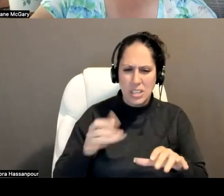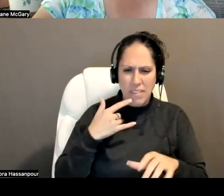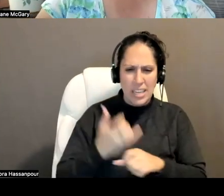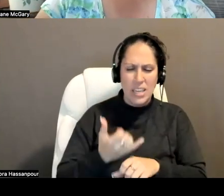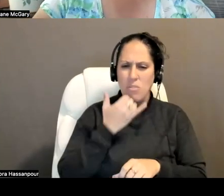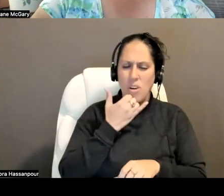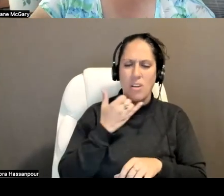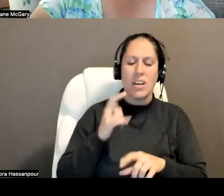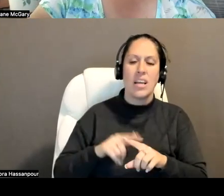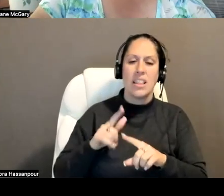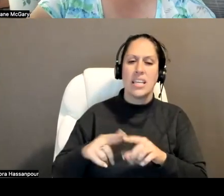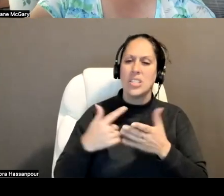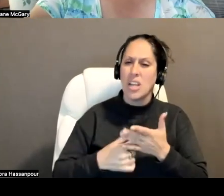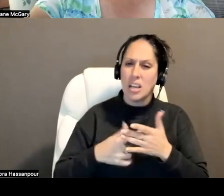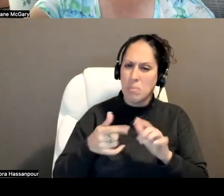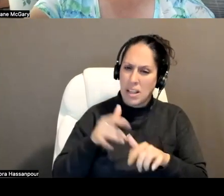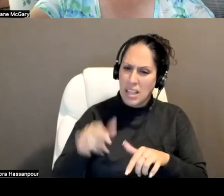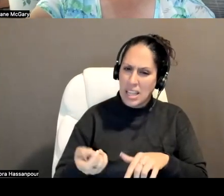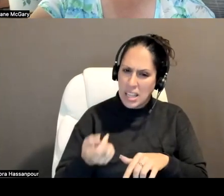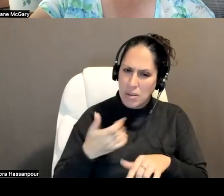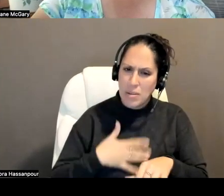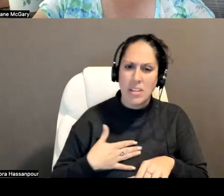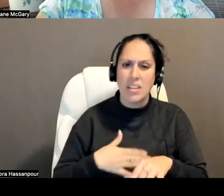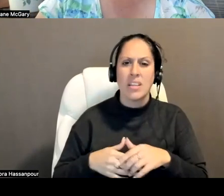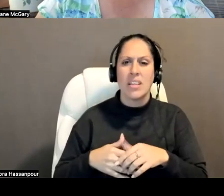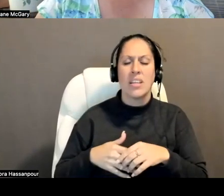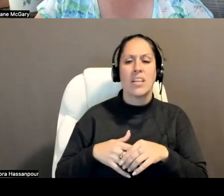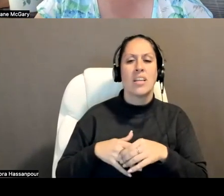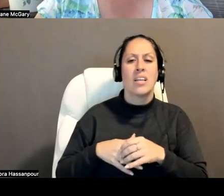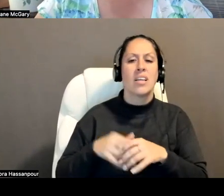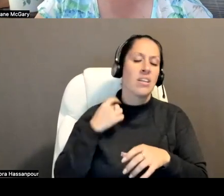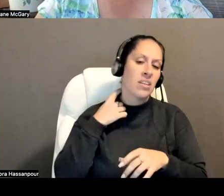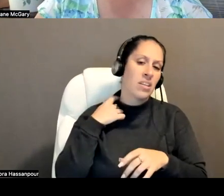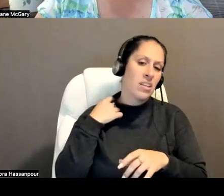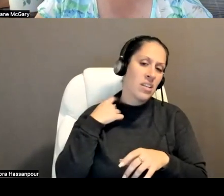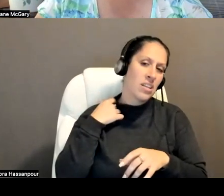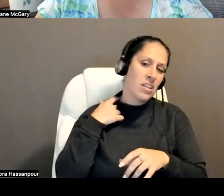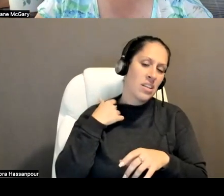And just talk about that a little bit, please. Yeah. Actually. So, not just he did something